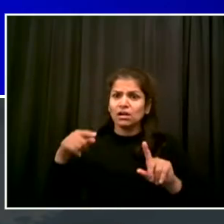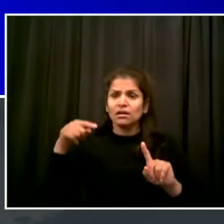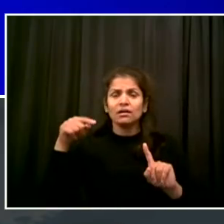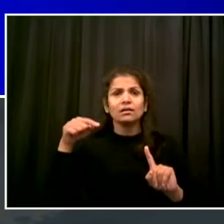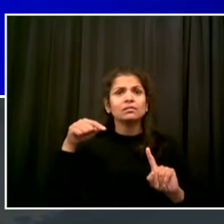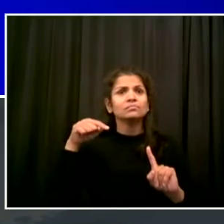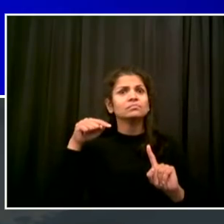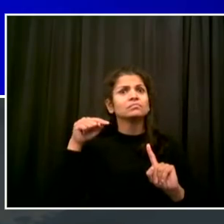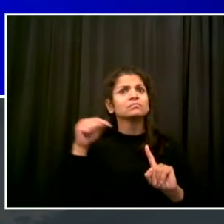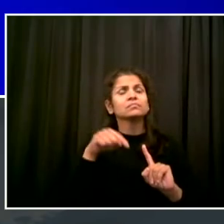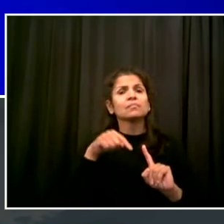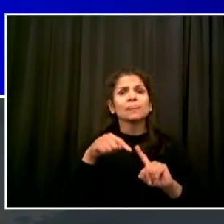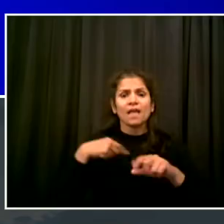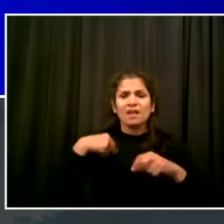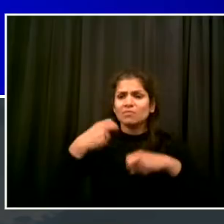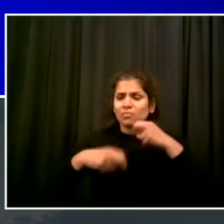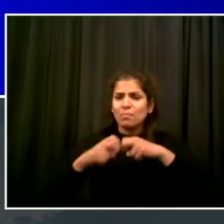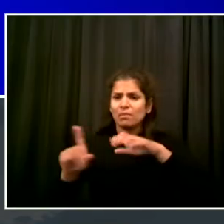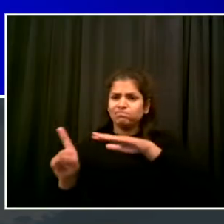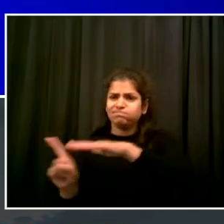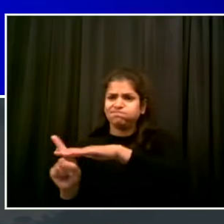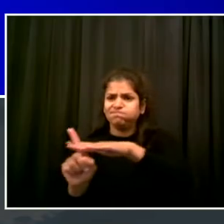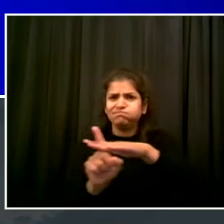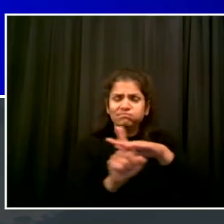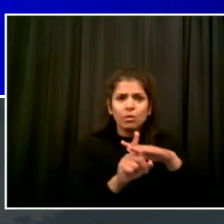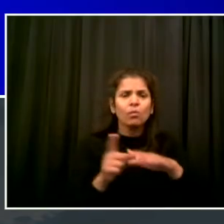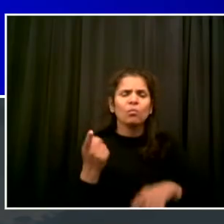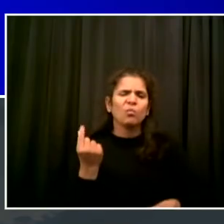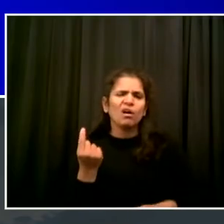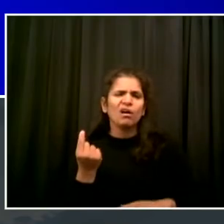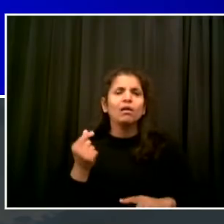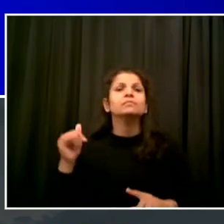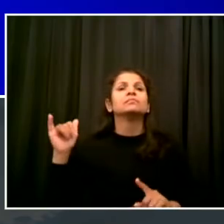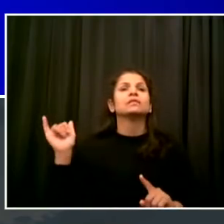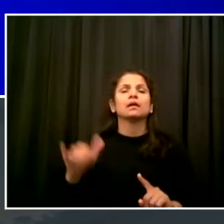PARTICULARLY DIFCUFILT SITUATIONS.